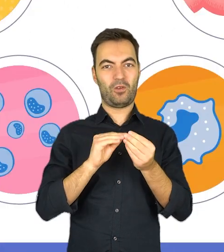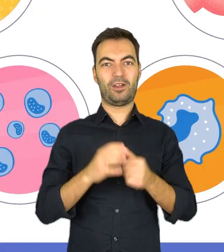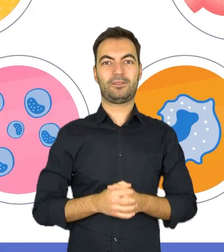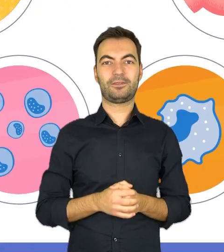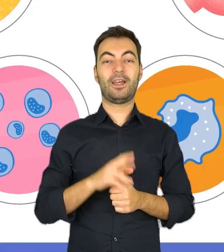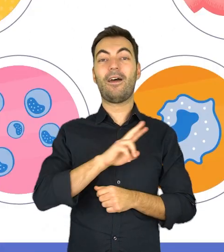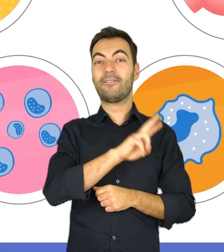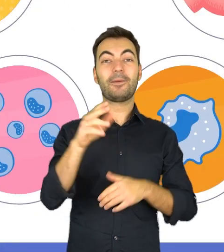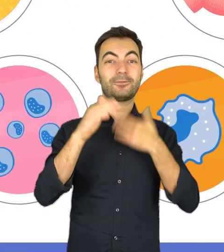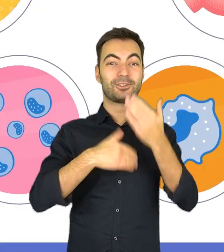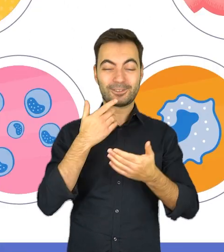And I wish you good health.